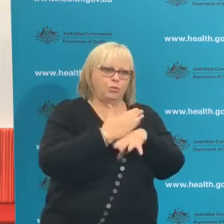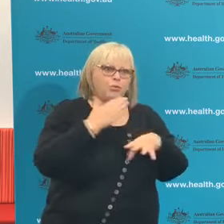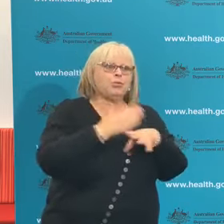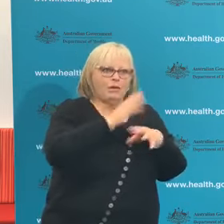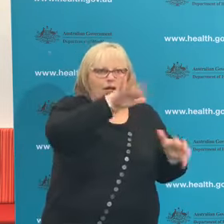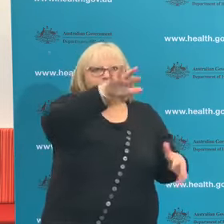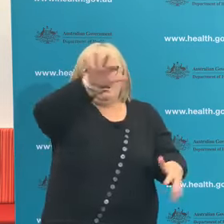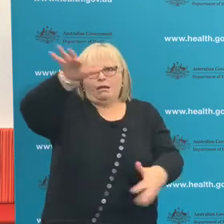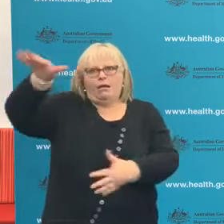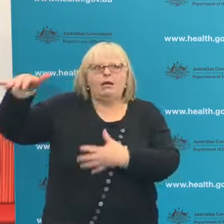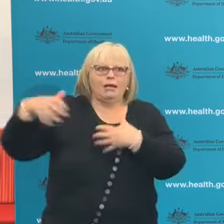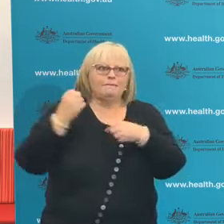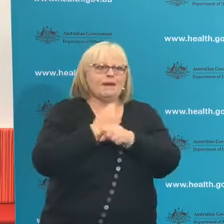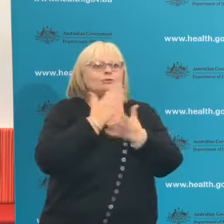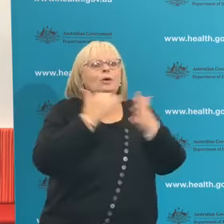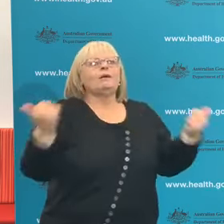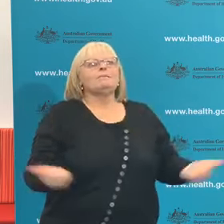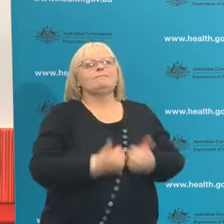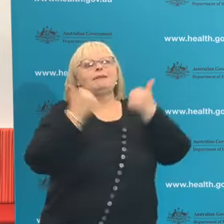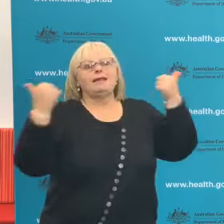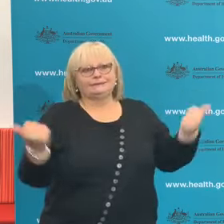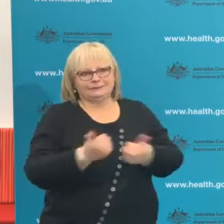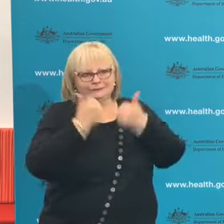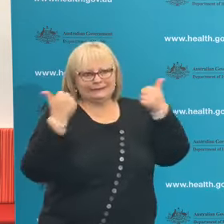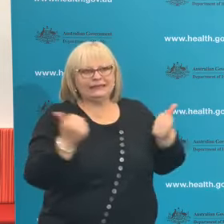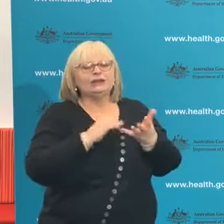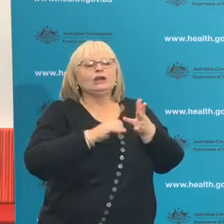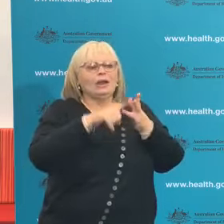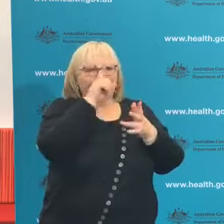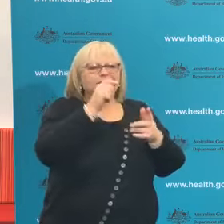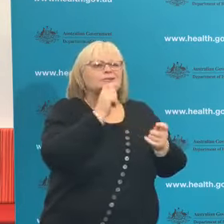ensure we've got better supplies so that we can expand our testing. We've already